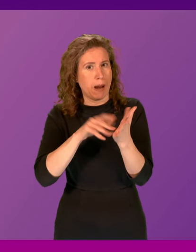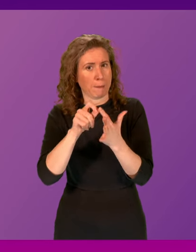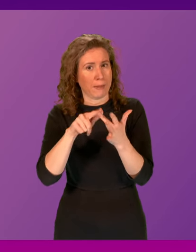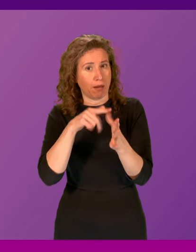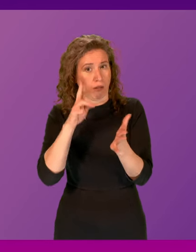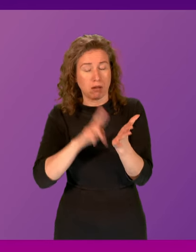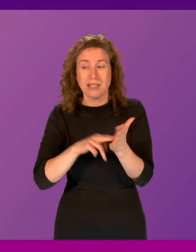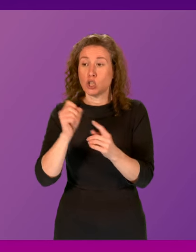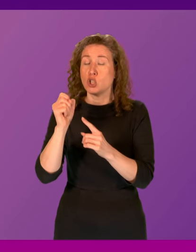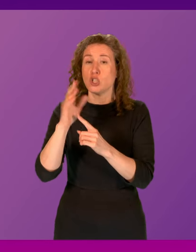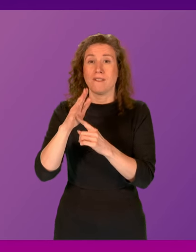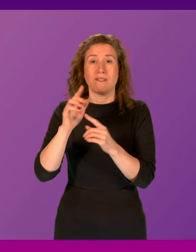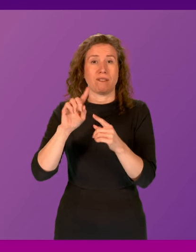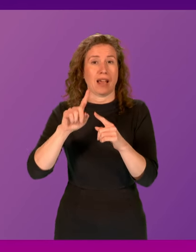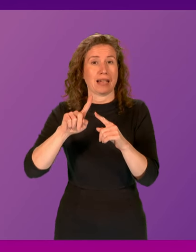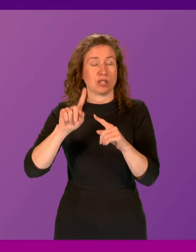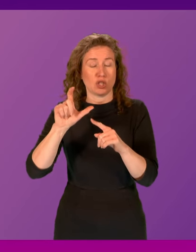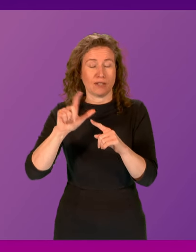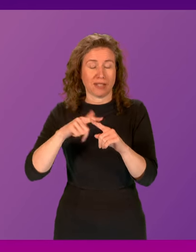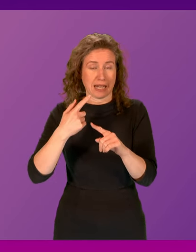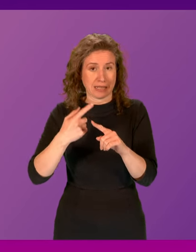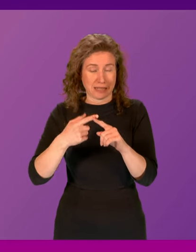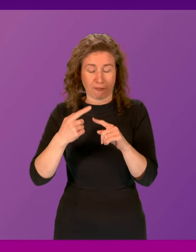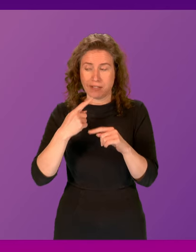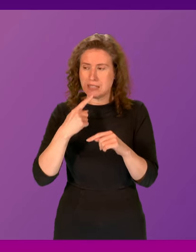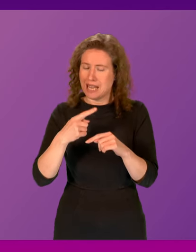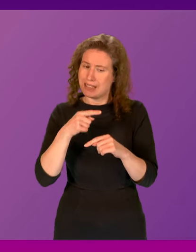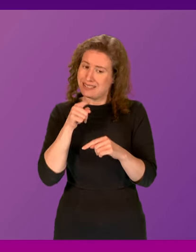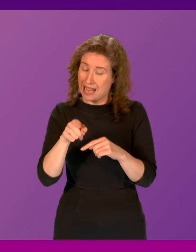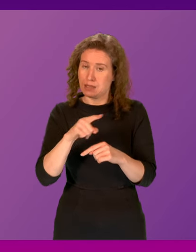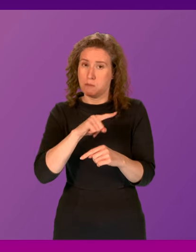Adam Coldwells, has laid the blame for that squarely at the door of the Government,